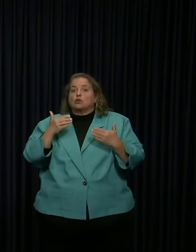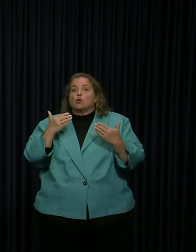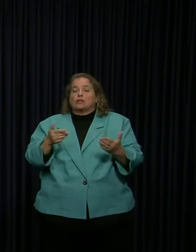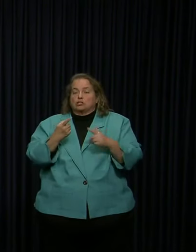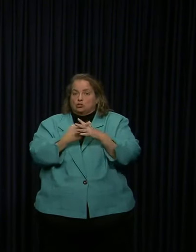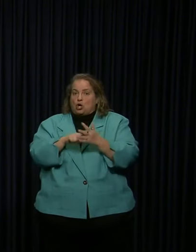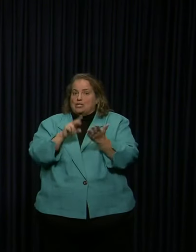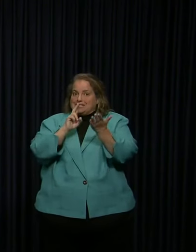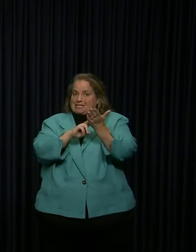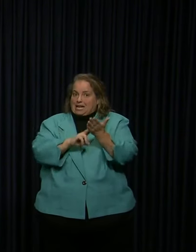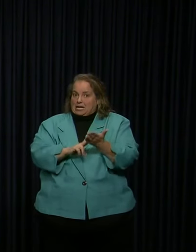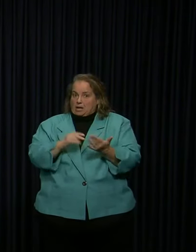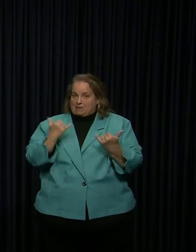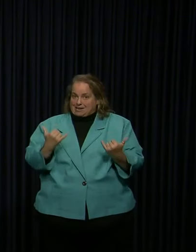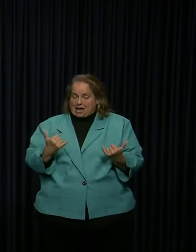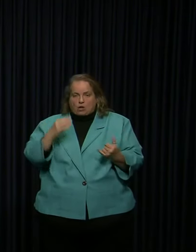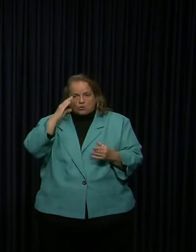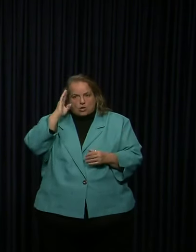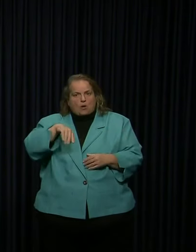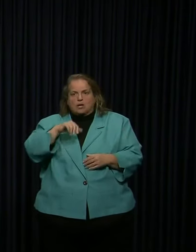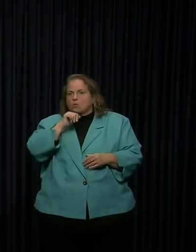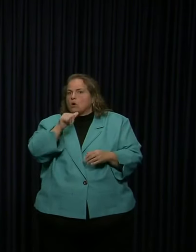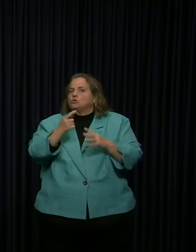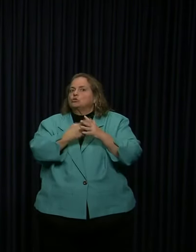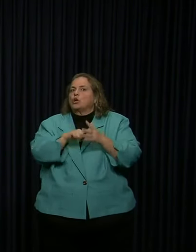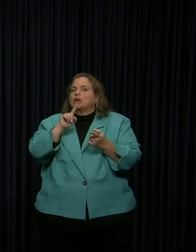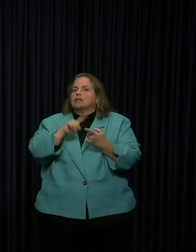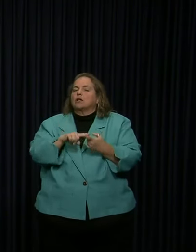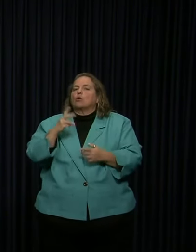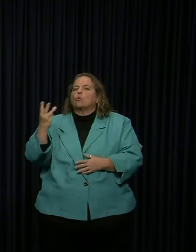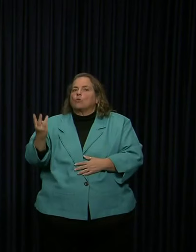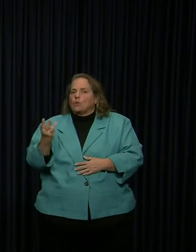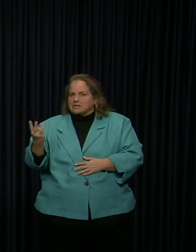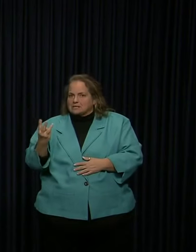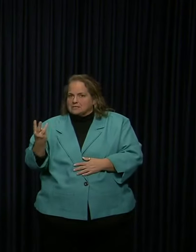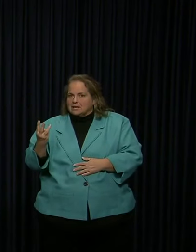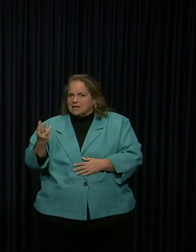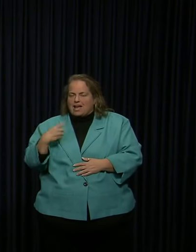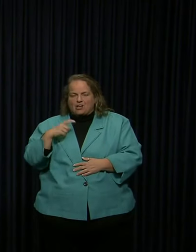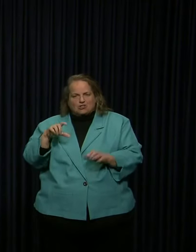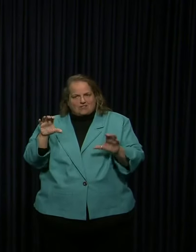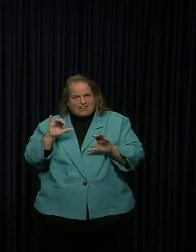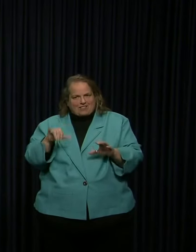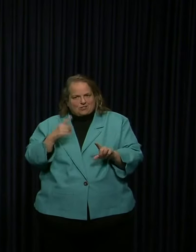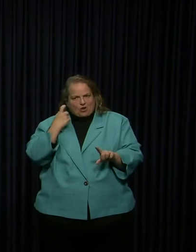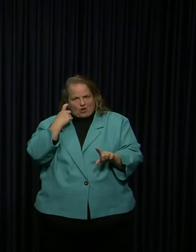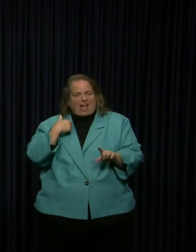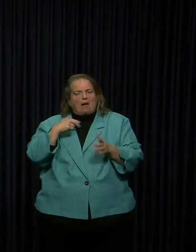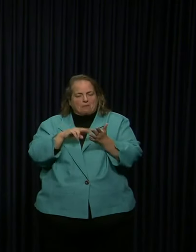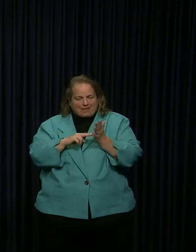THE QUESTION IS THE GENERAL ASSEMBLY IS COMING BACK TOMORROW, AT LEAST ONE